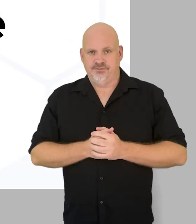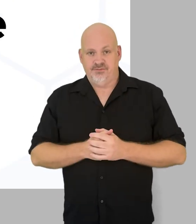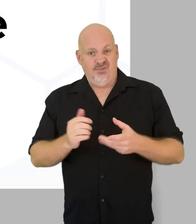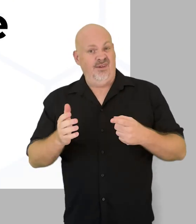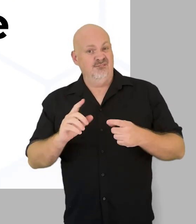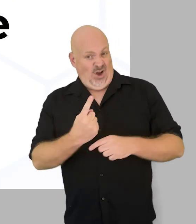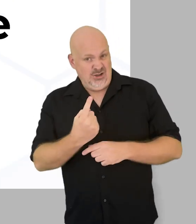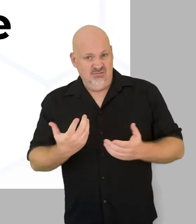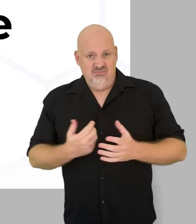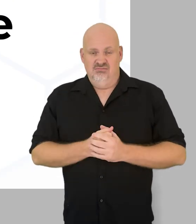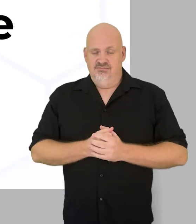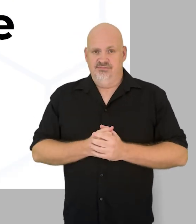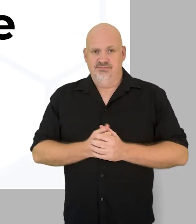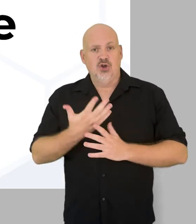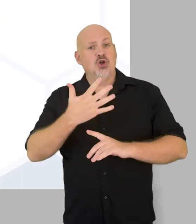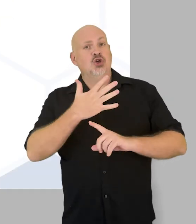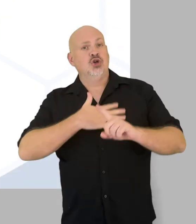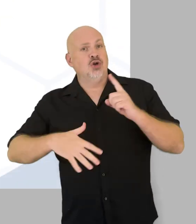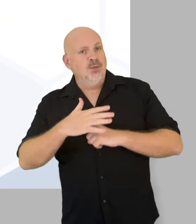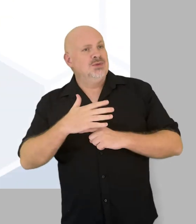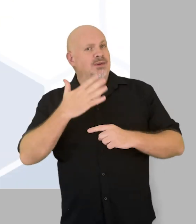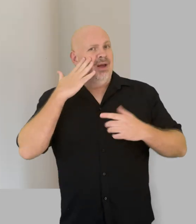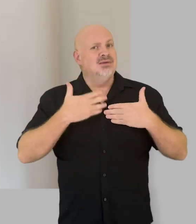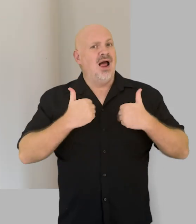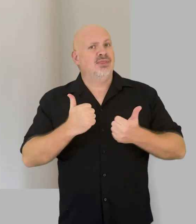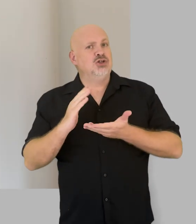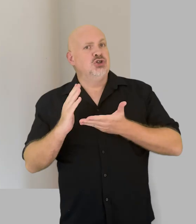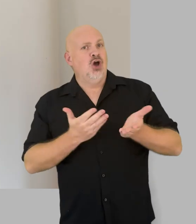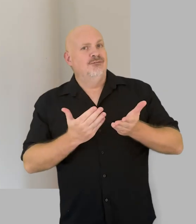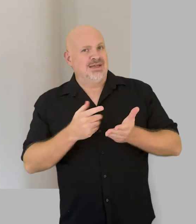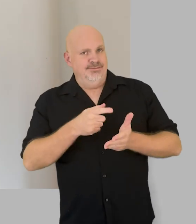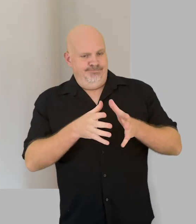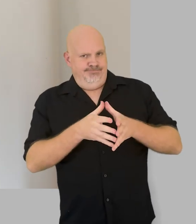We analysed mental health care systems in Central and Eastern Europe, collaborating